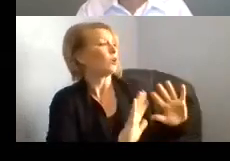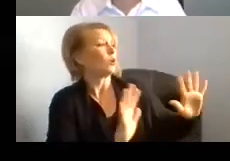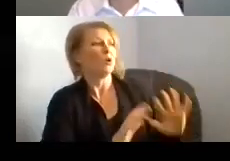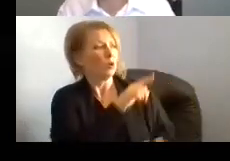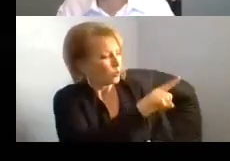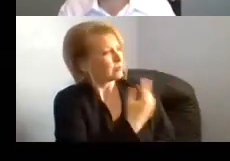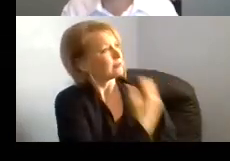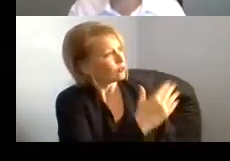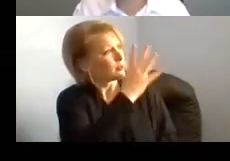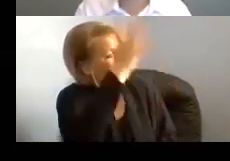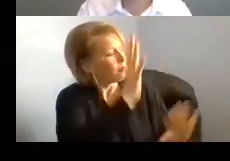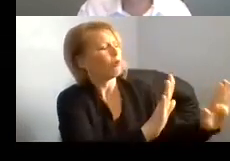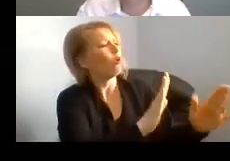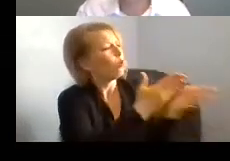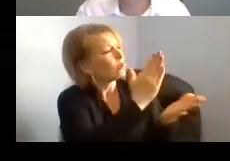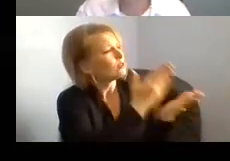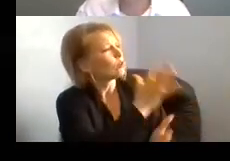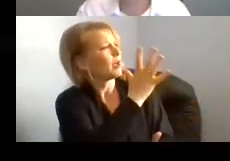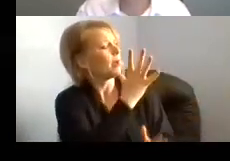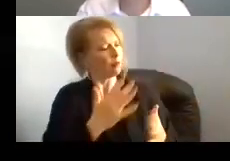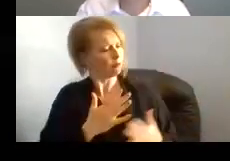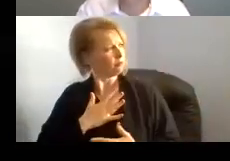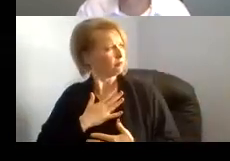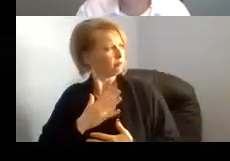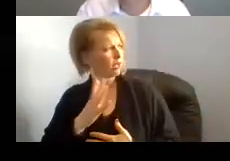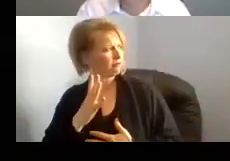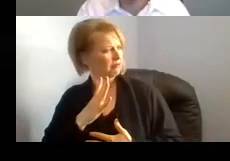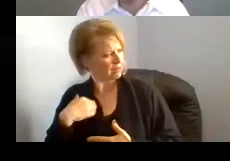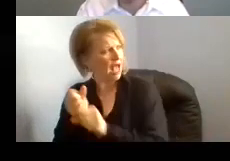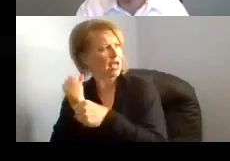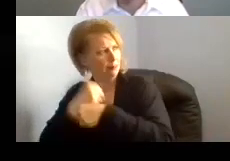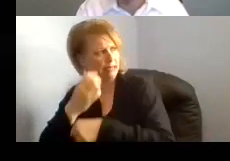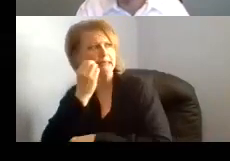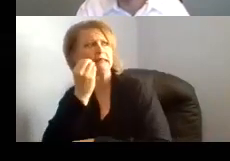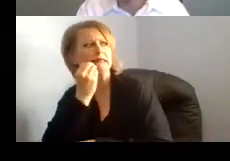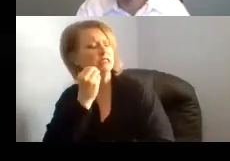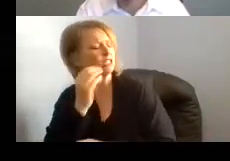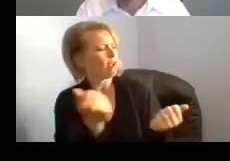say things like, it’s okay, Mom. I can do what Dad used to do. I’ll make dinner. We’re going to be okay.